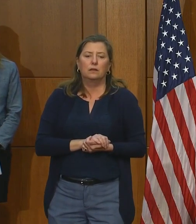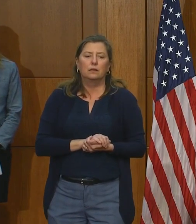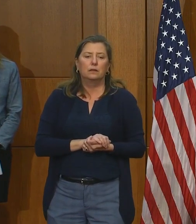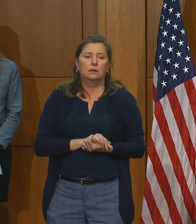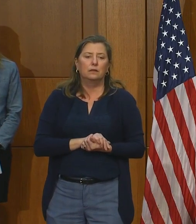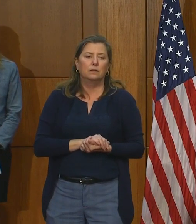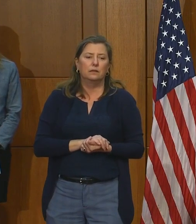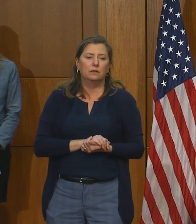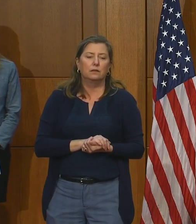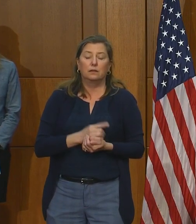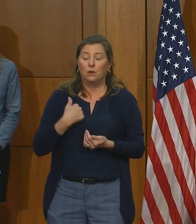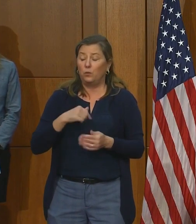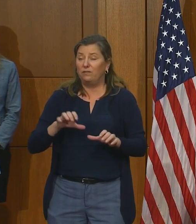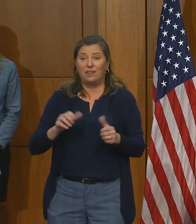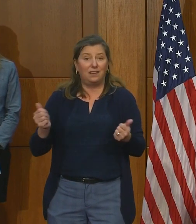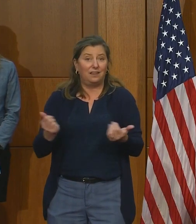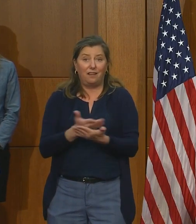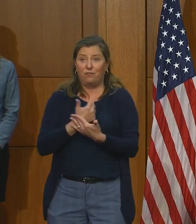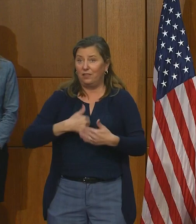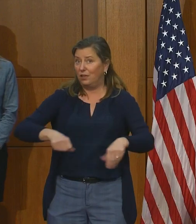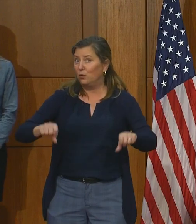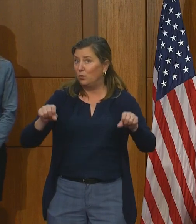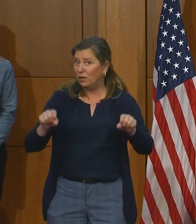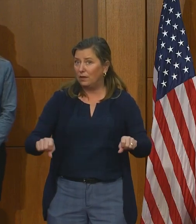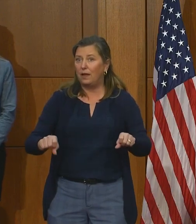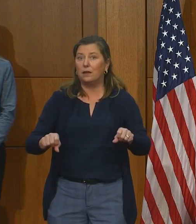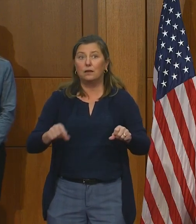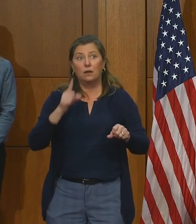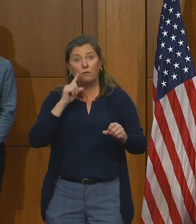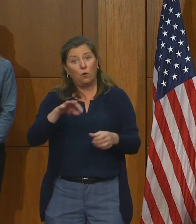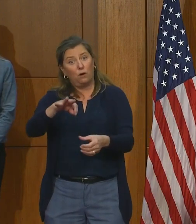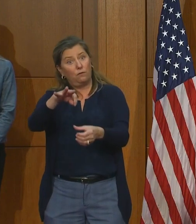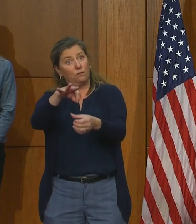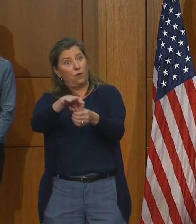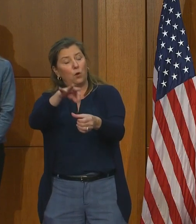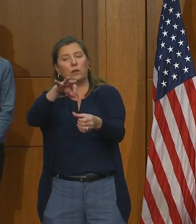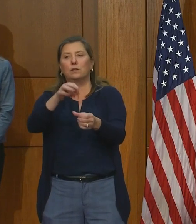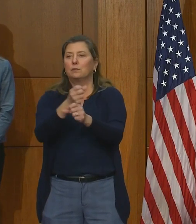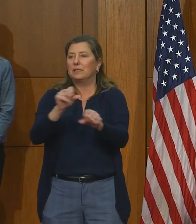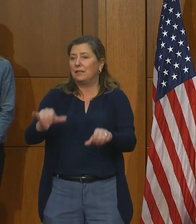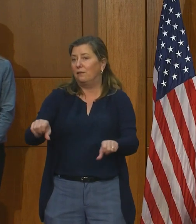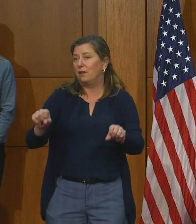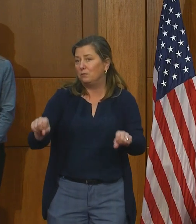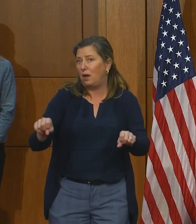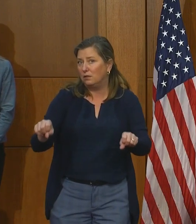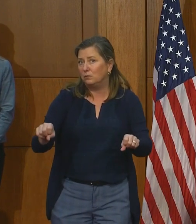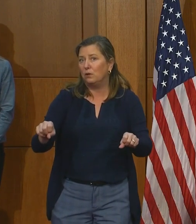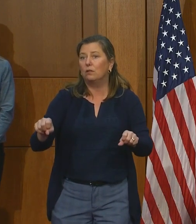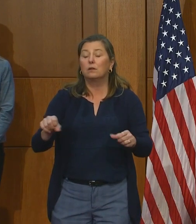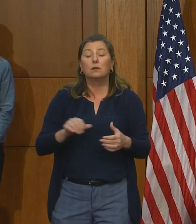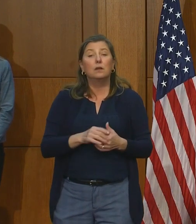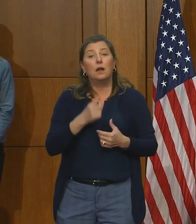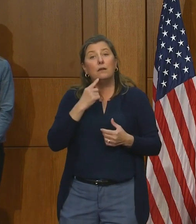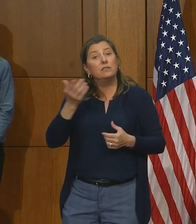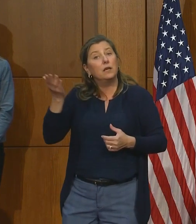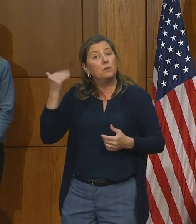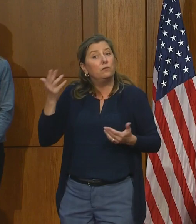PUSHING. ALL OF THESE TYPE THANK. ALL HAVE BEEN TAKEN TO A